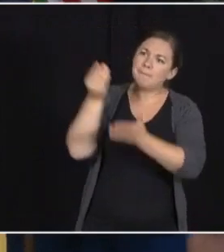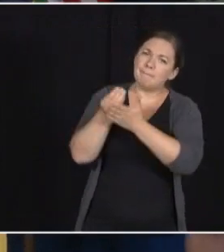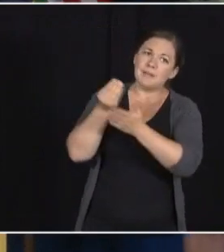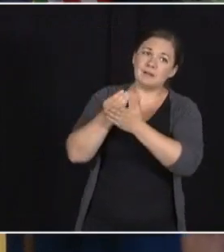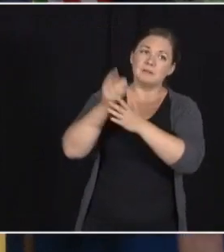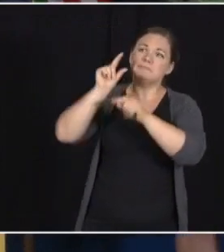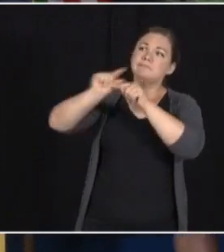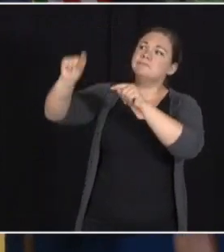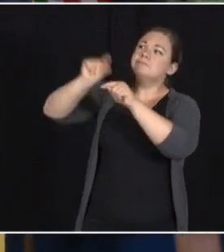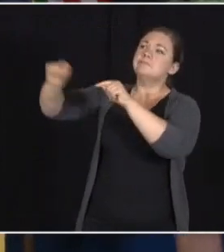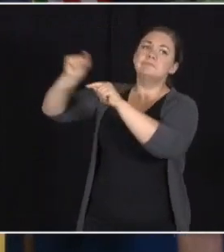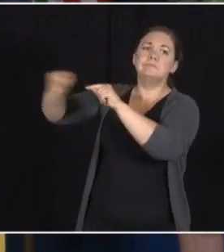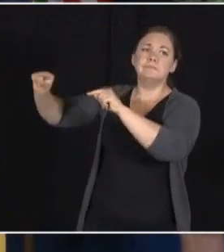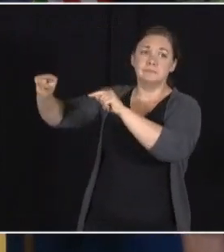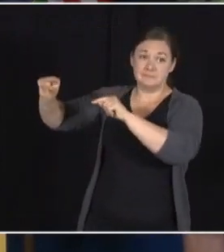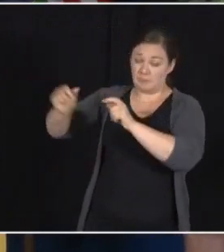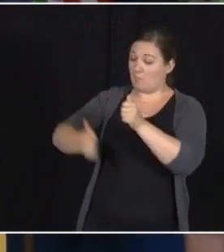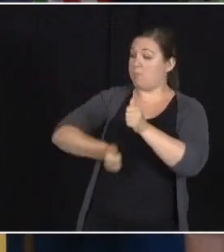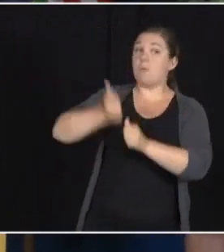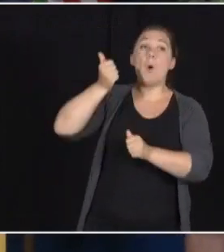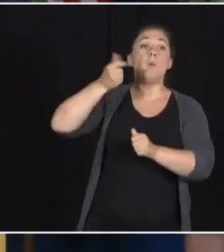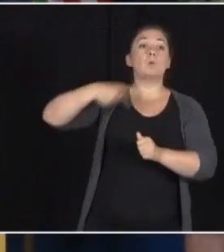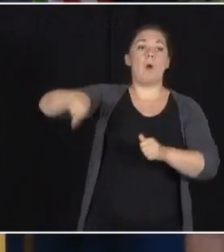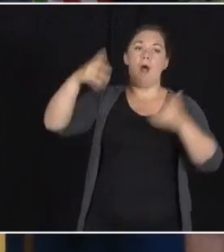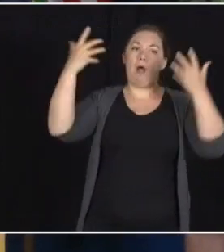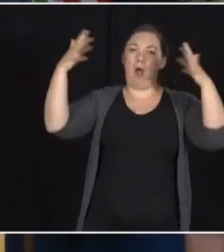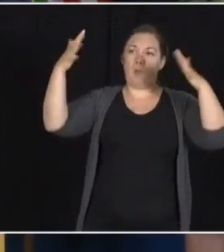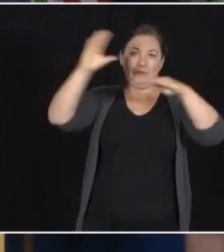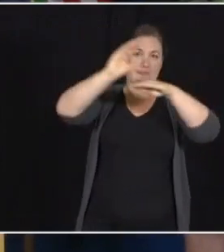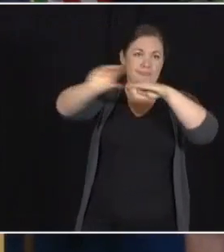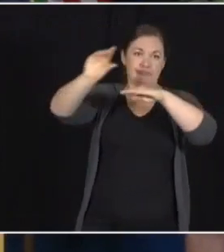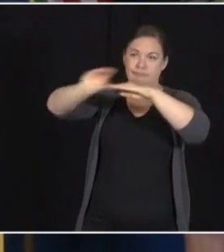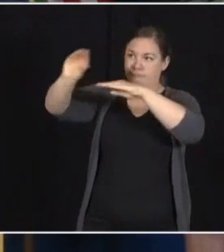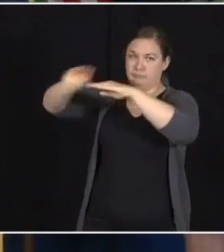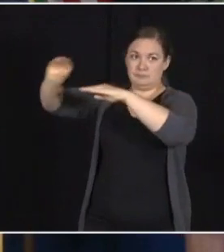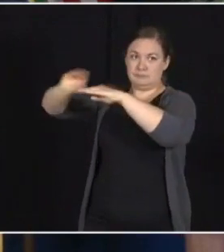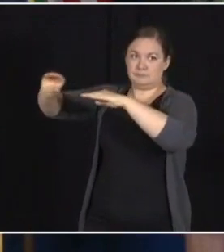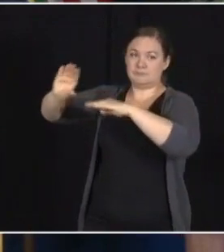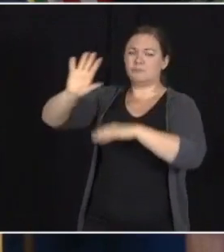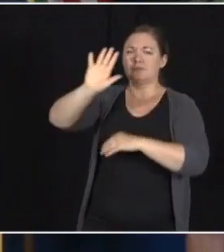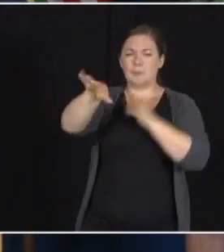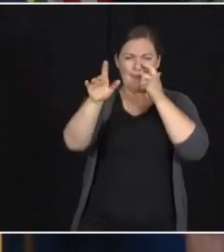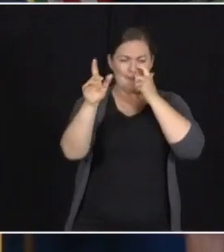I'll answer this way because I was briefed on it when I said where is the money flowing and when?